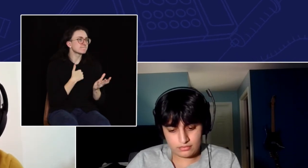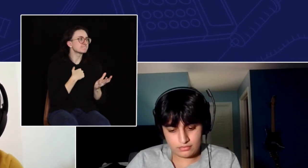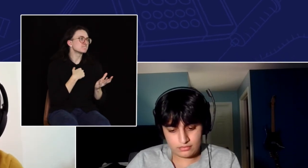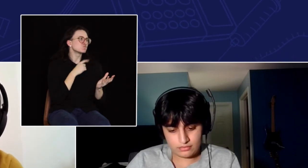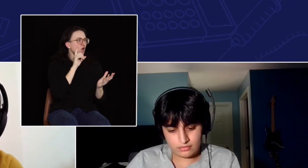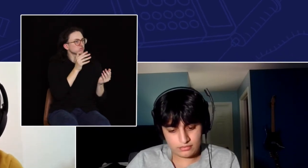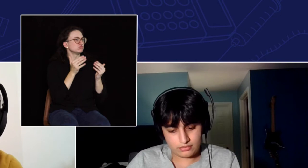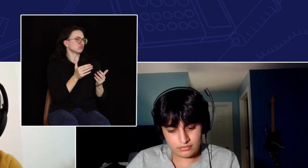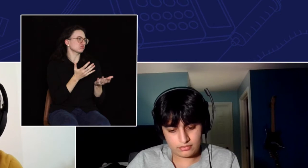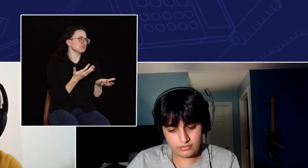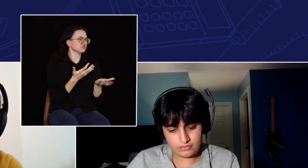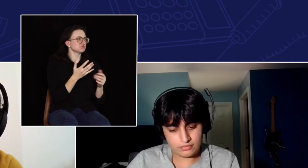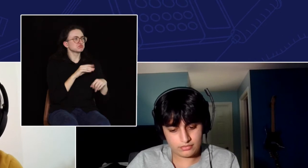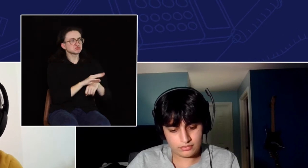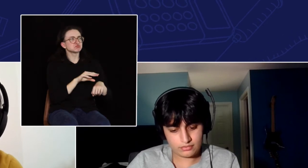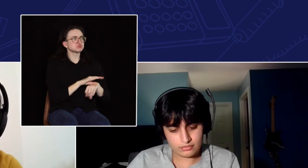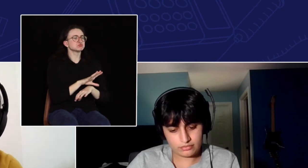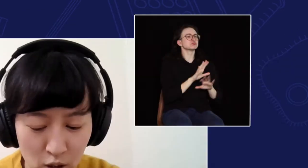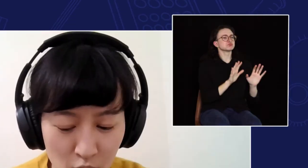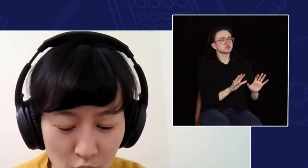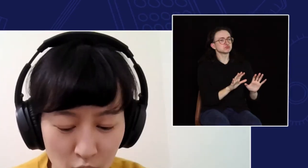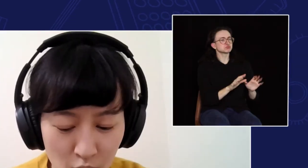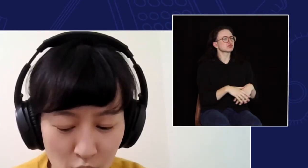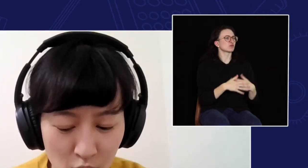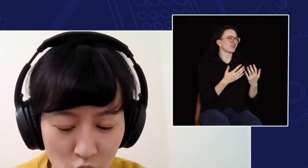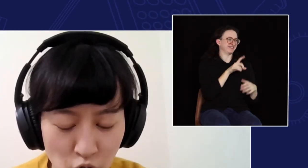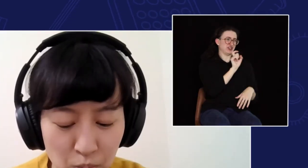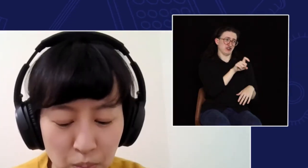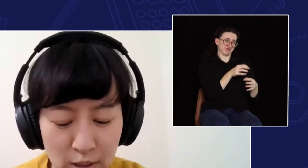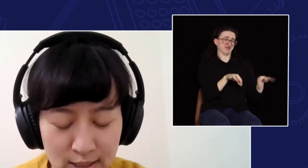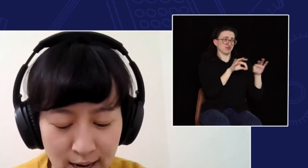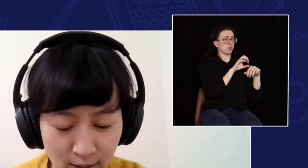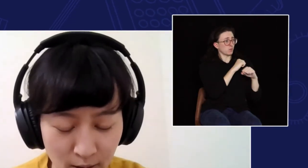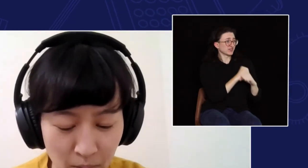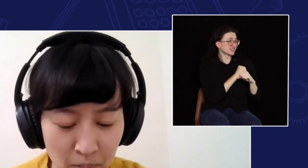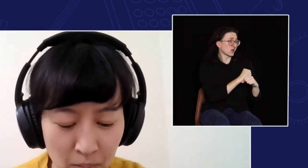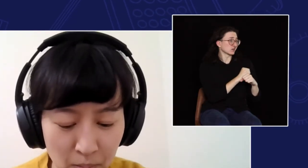I would probably say... [DR. CHIANG:] You should protect them